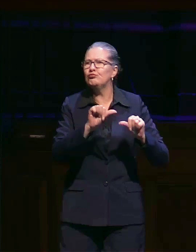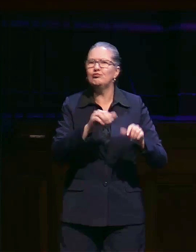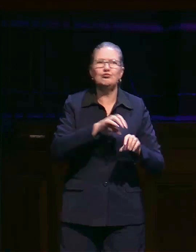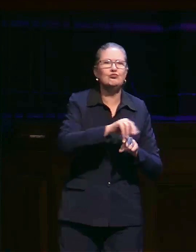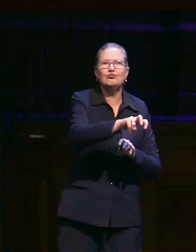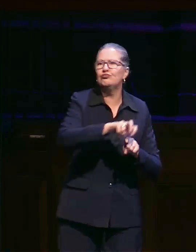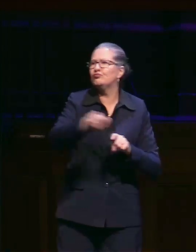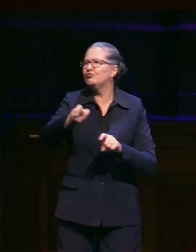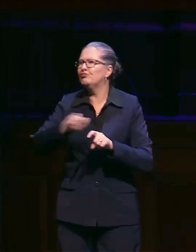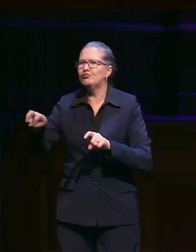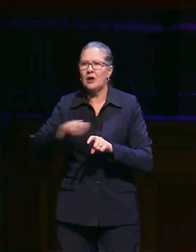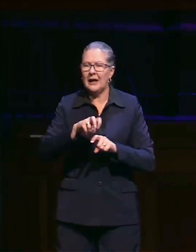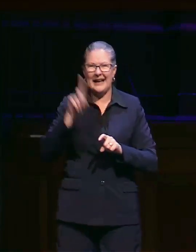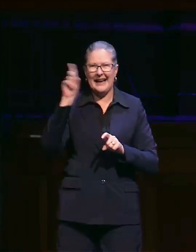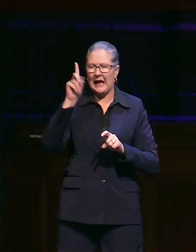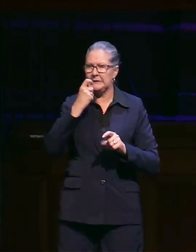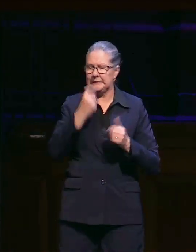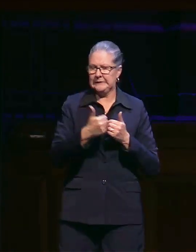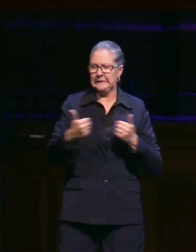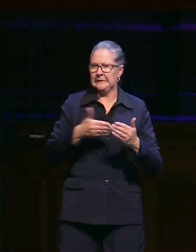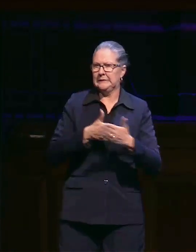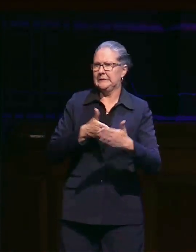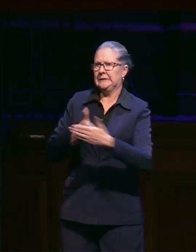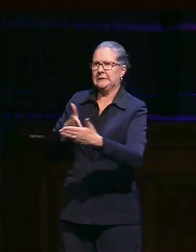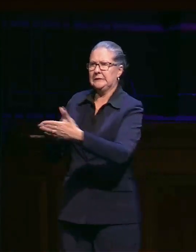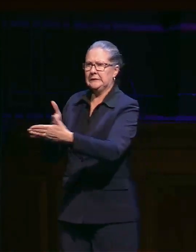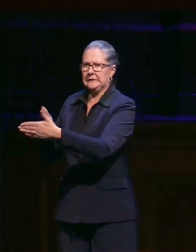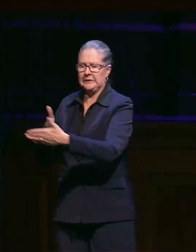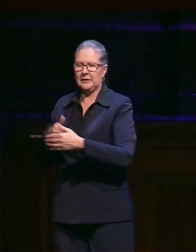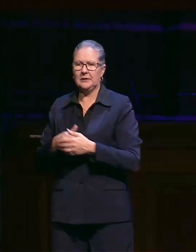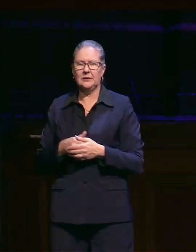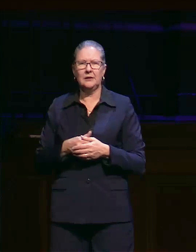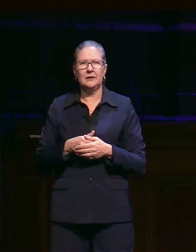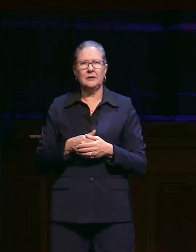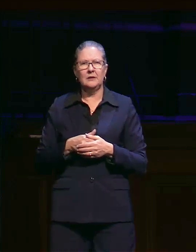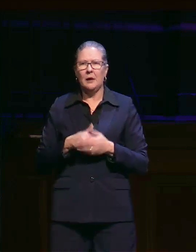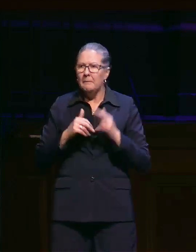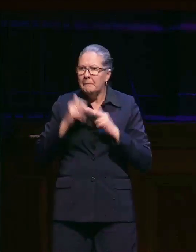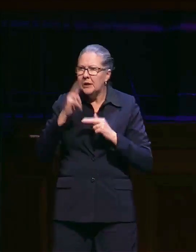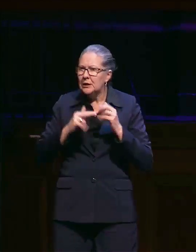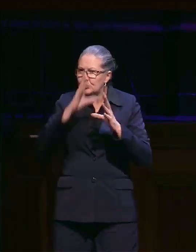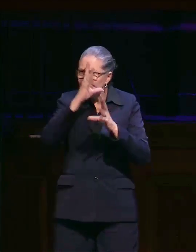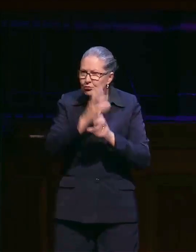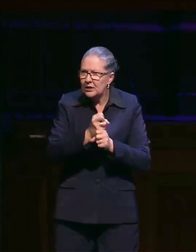something that's not quite possible now building trust though also means a